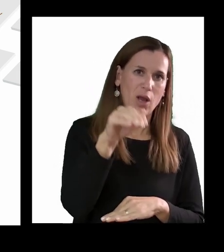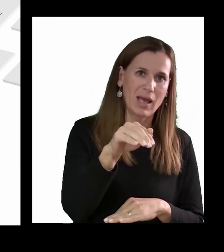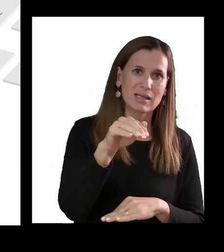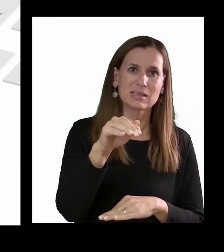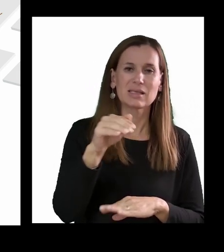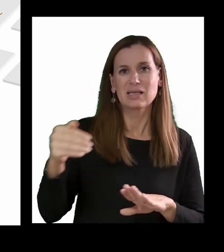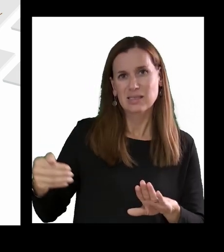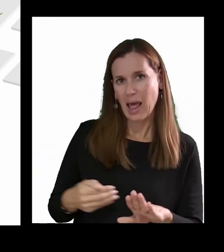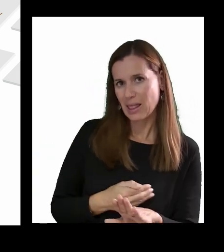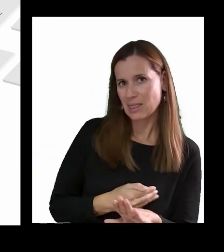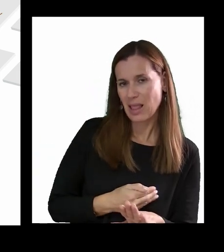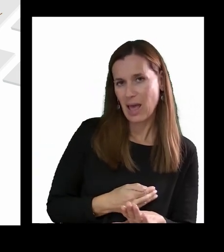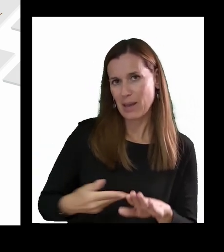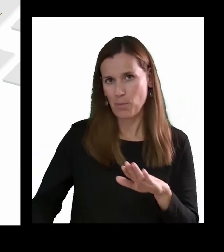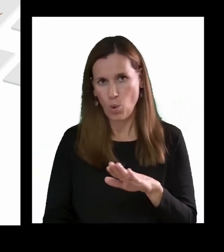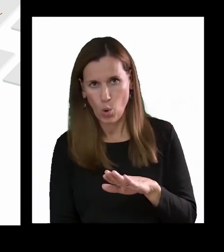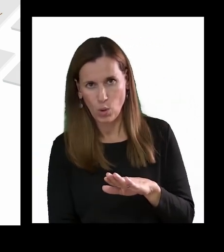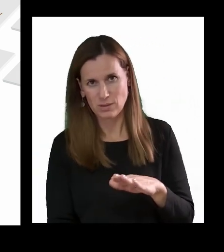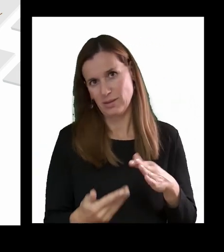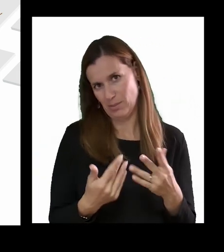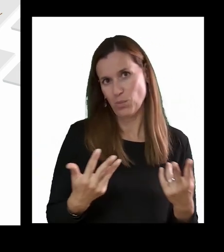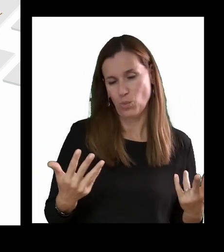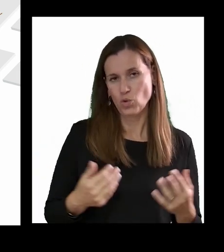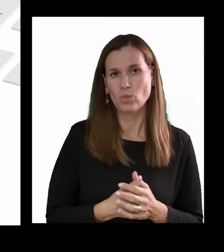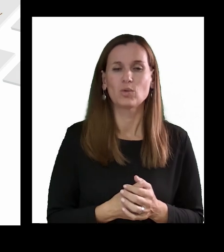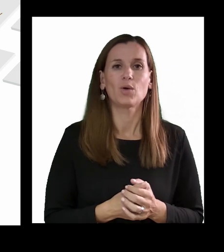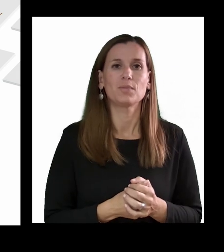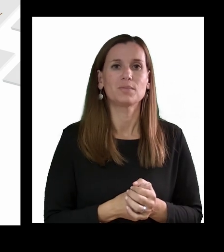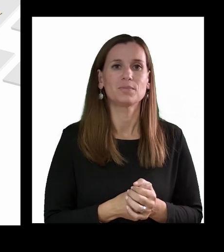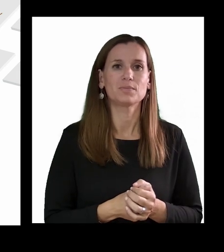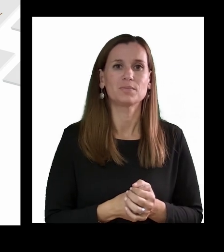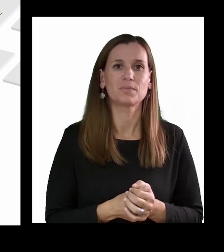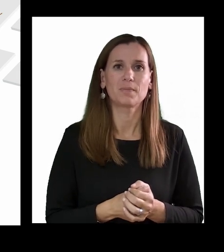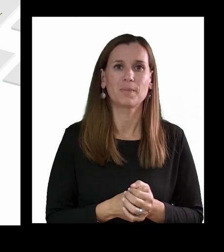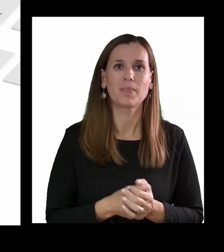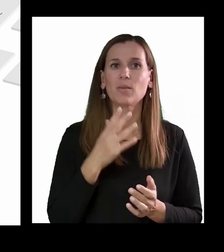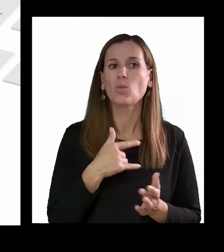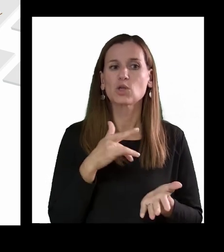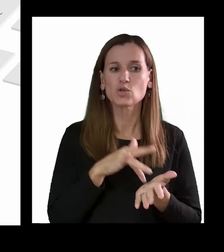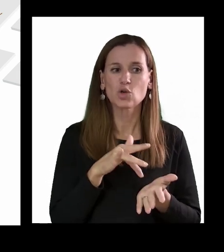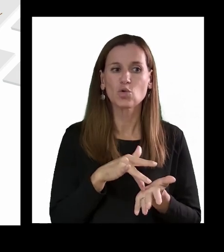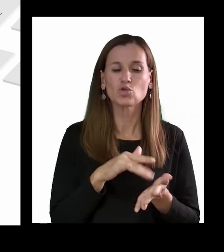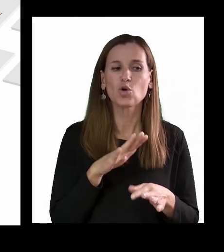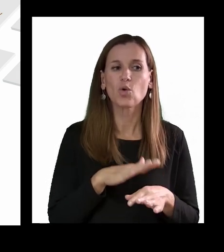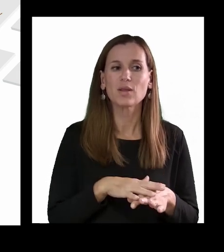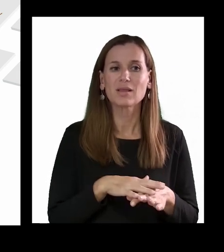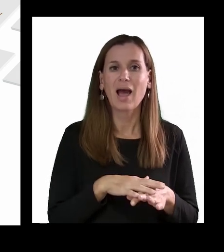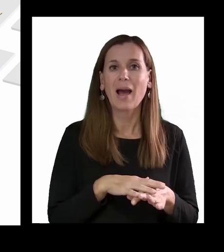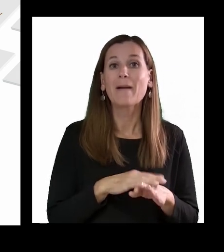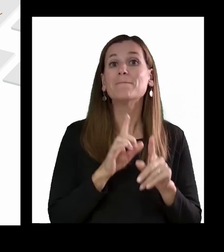kind of concepts. So I will focus on that part of the concept of position in this brief